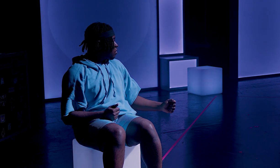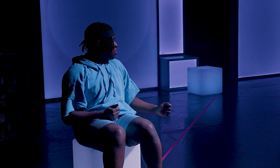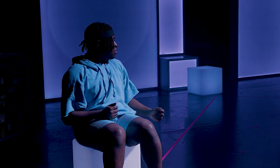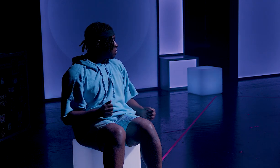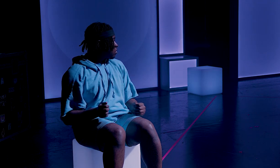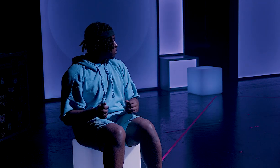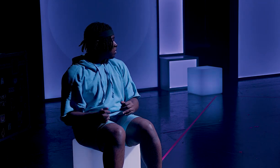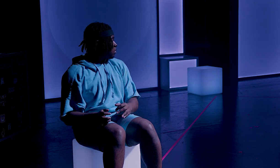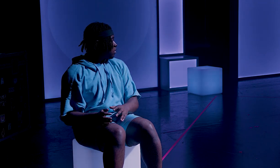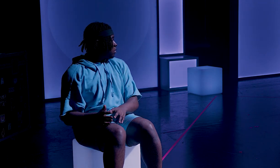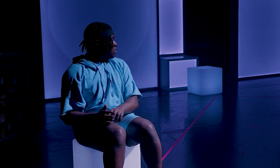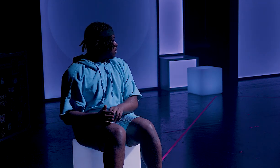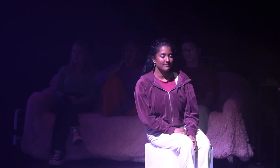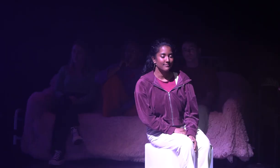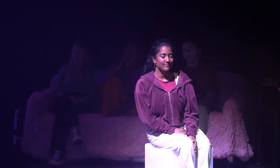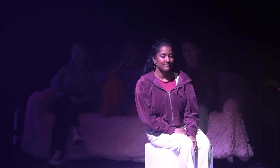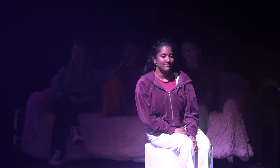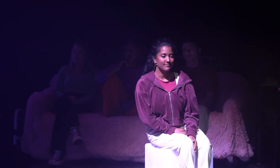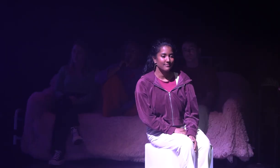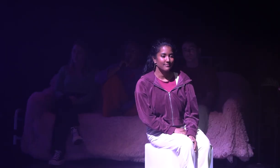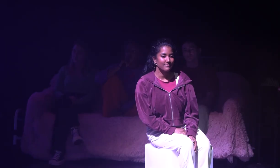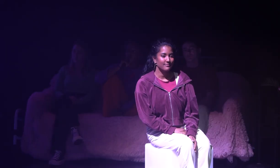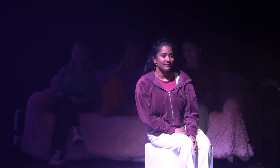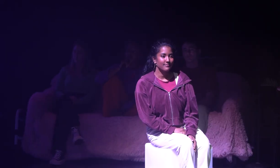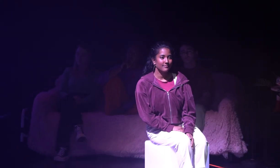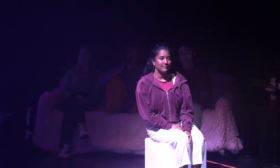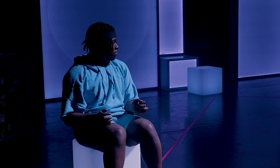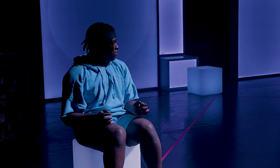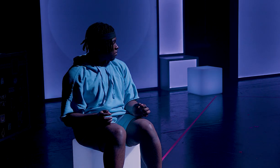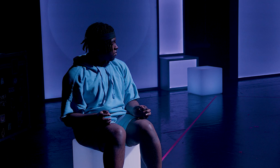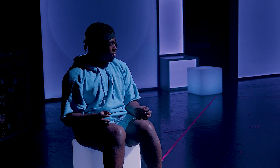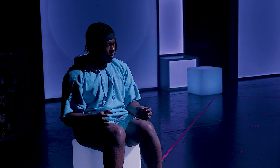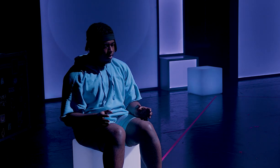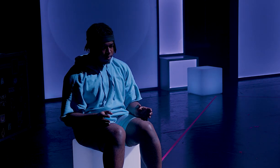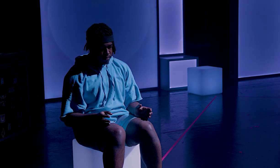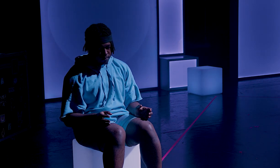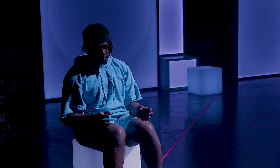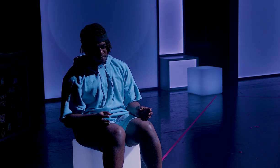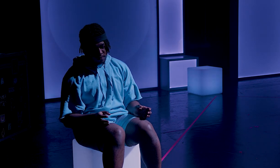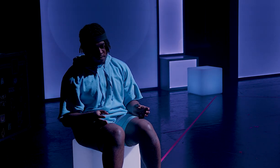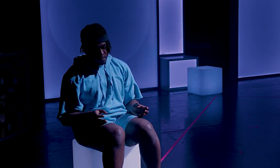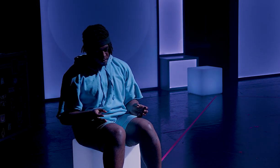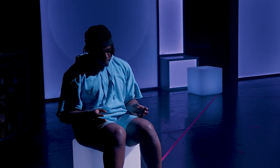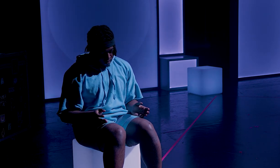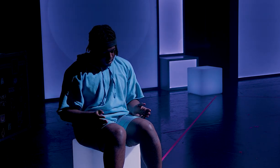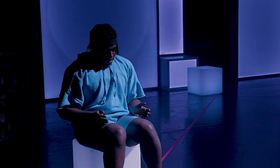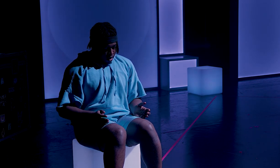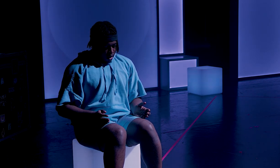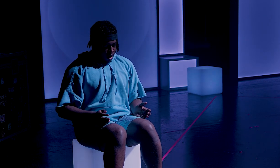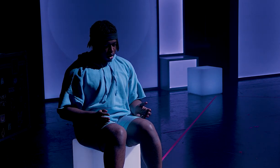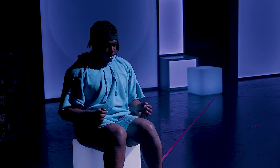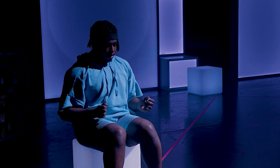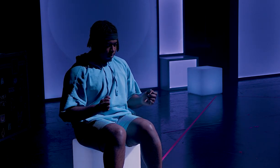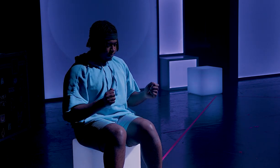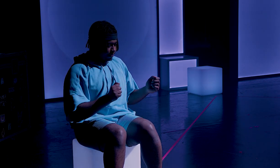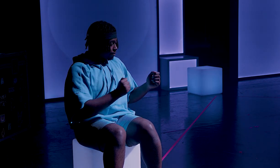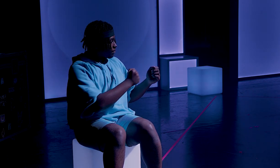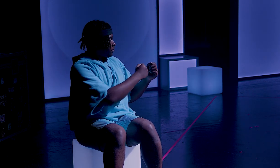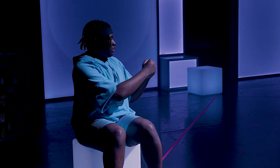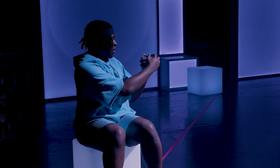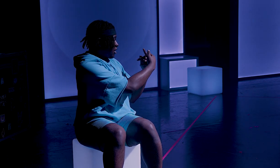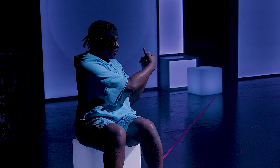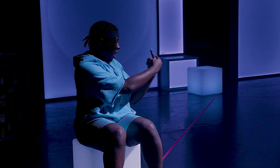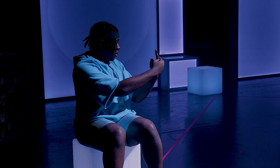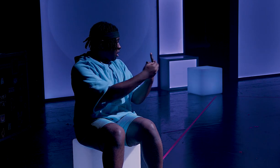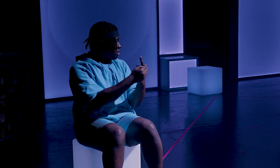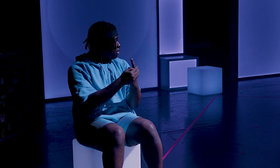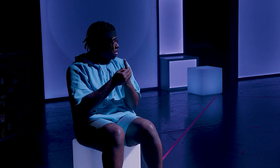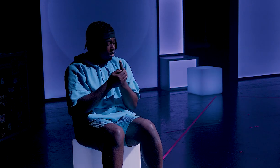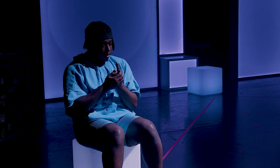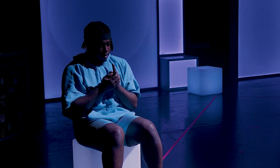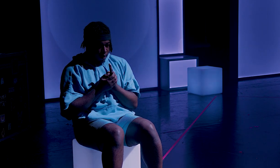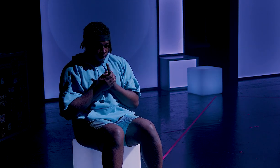[ # GRACE BEGINS TO SING OVER THE ELECTRONIC MUSIC ]